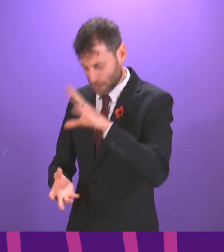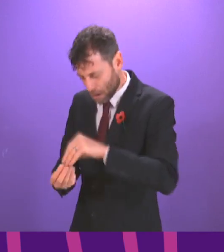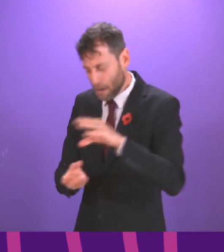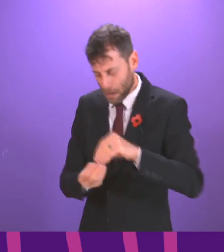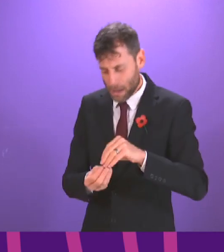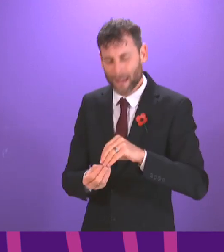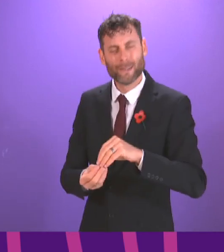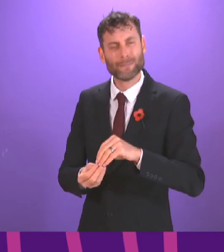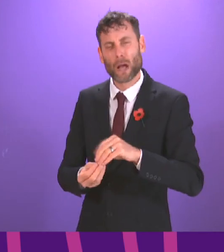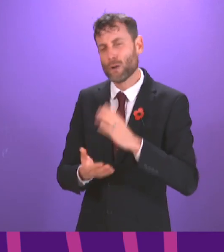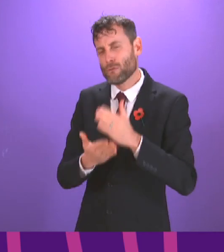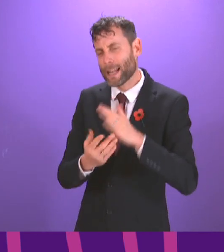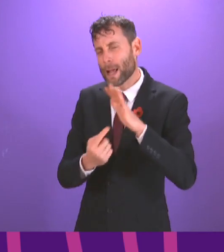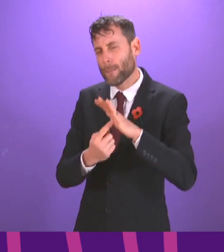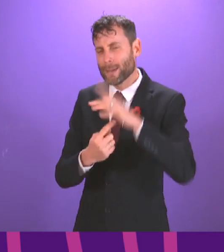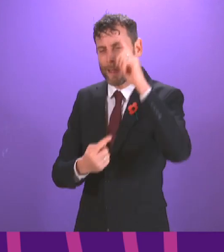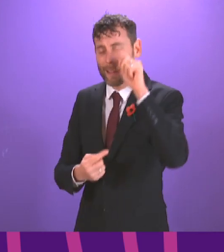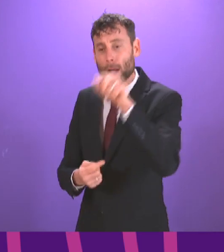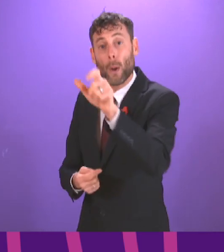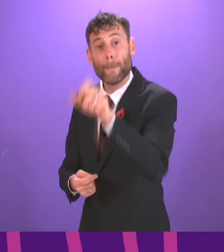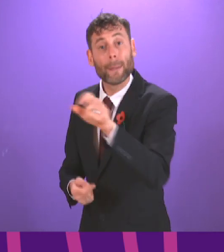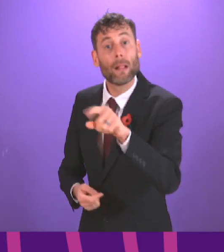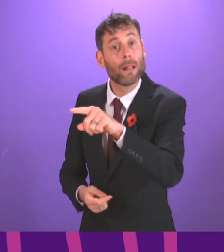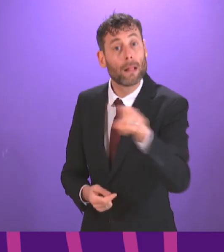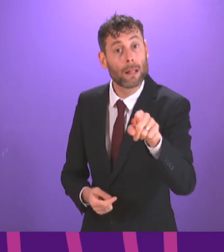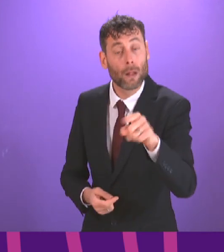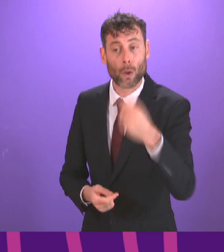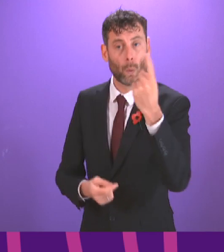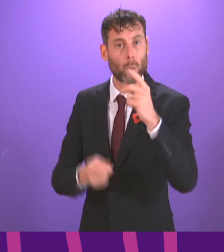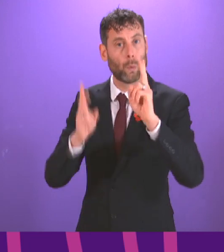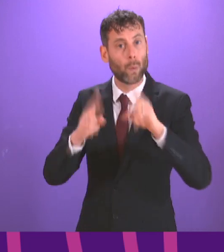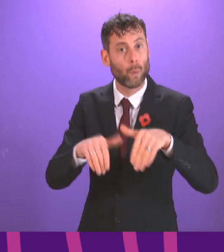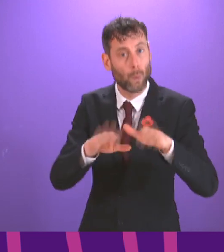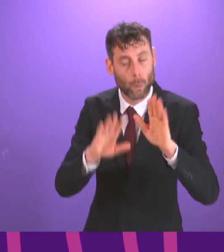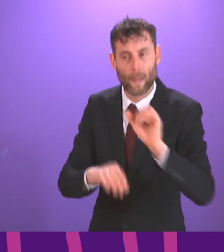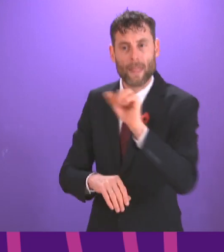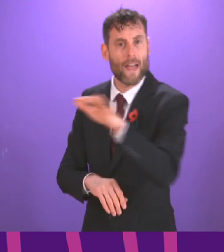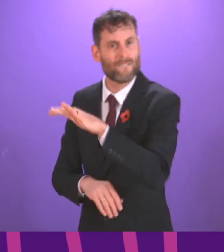people who lost their lives and the people they left behind. It is about people such as Sandra O’Neill, who said yesterday of her lost mum that